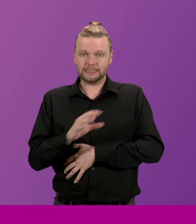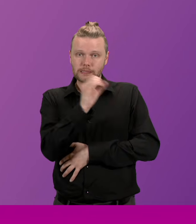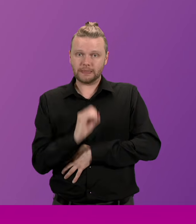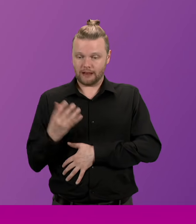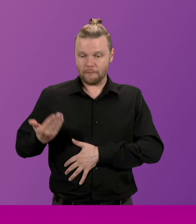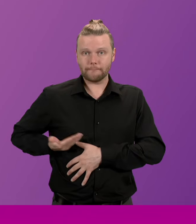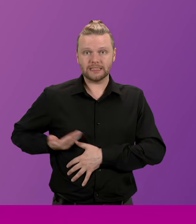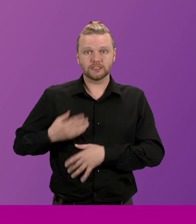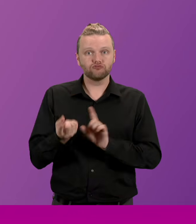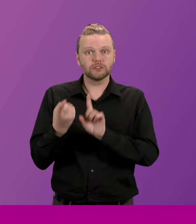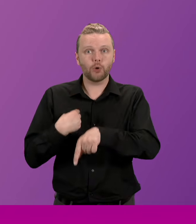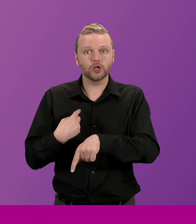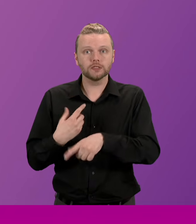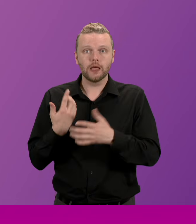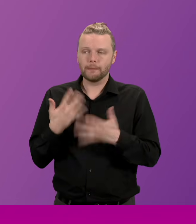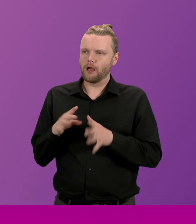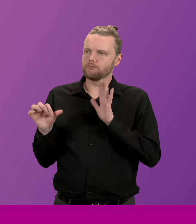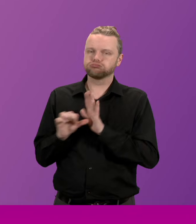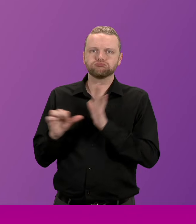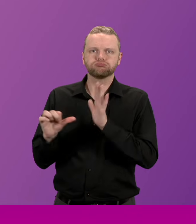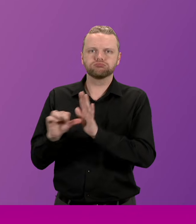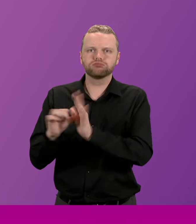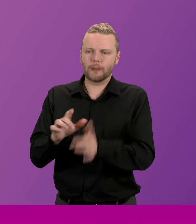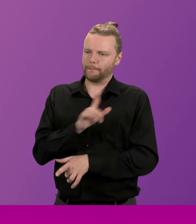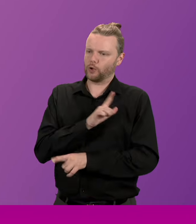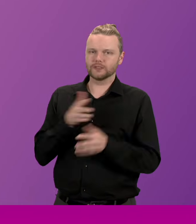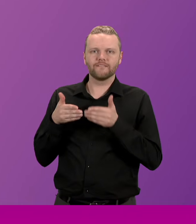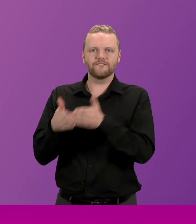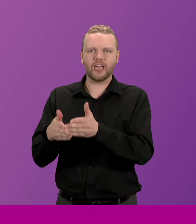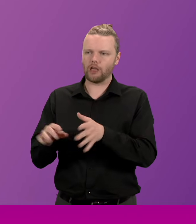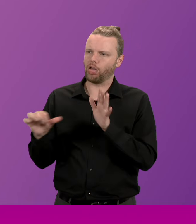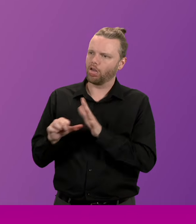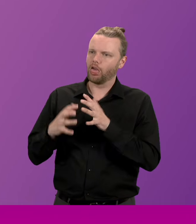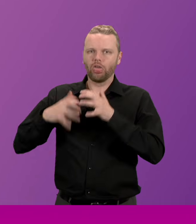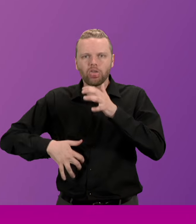businesses that responded had encountered problems as a result of ferry disruption this year. Those